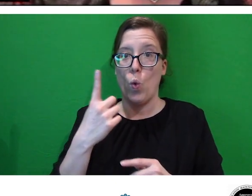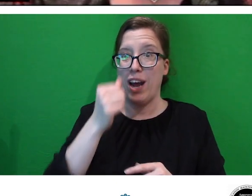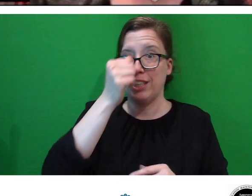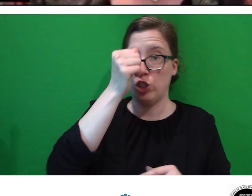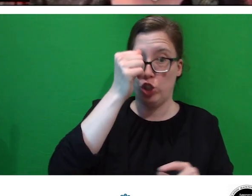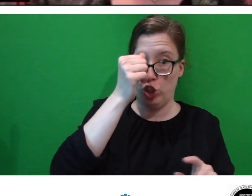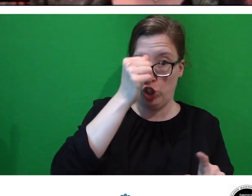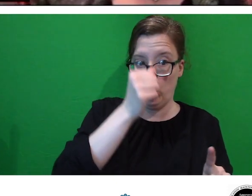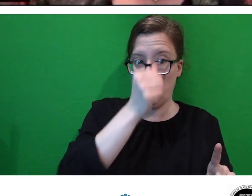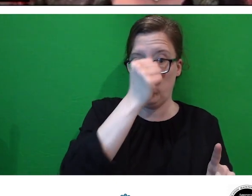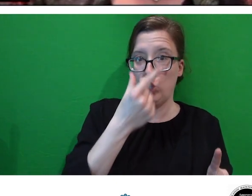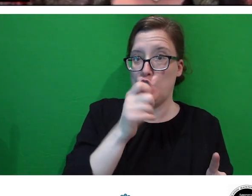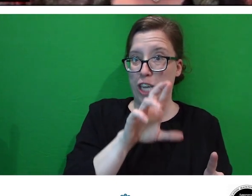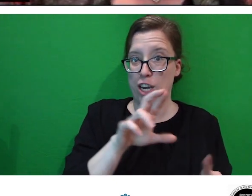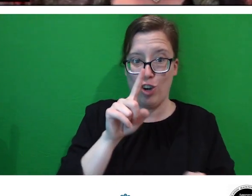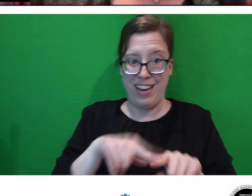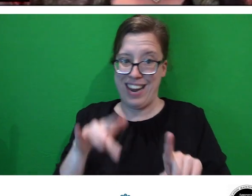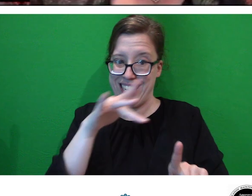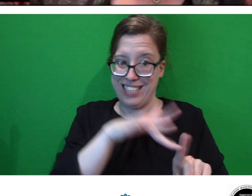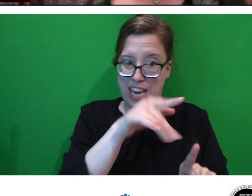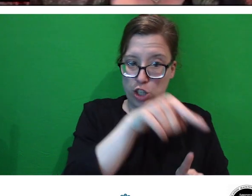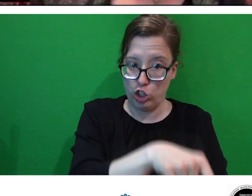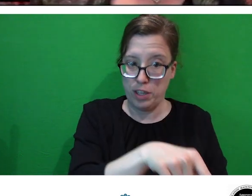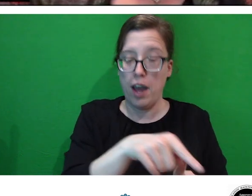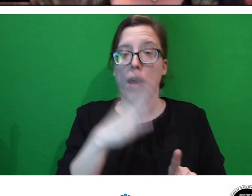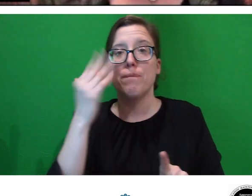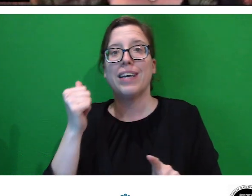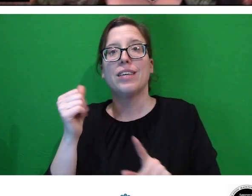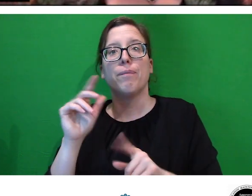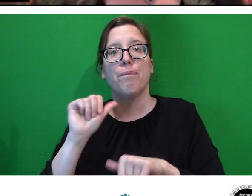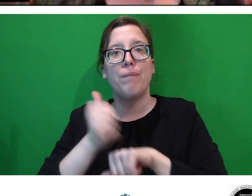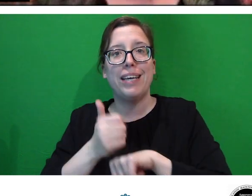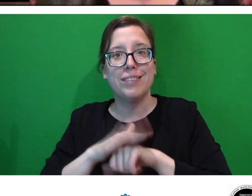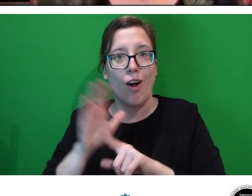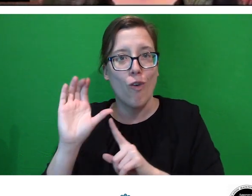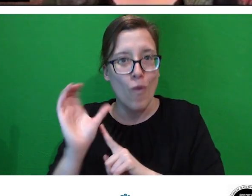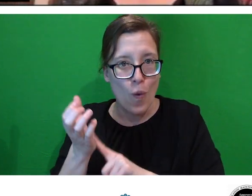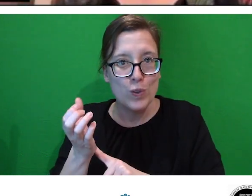the learner's culture and the culture of the paraprofessional or teacher. Sometimes